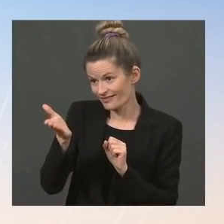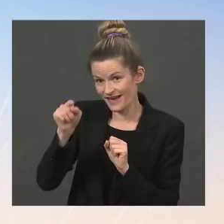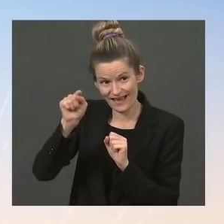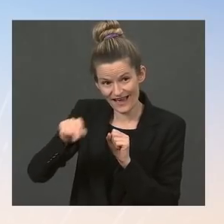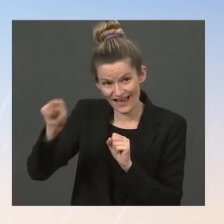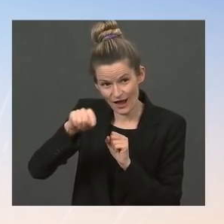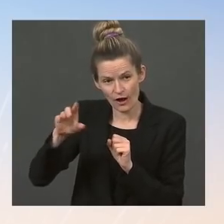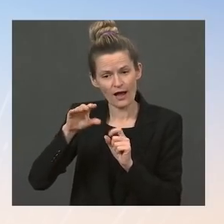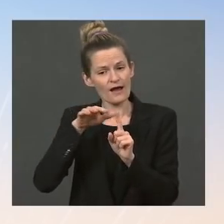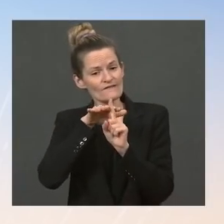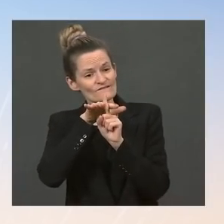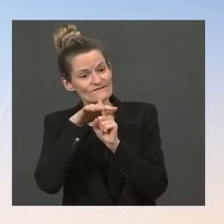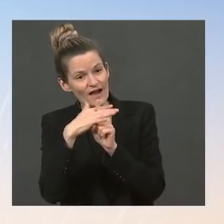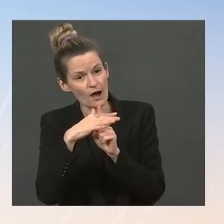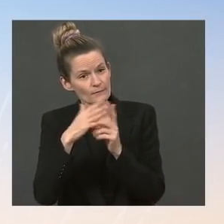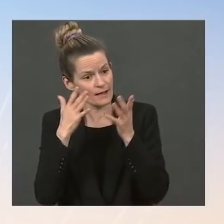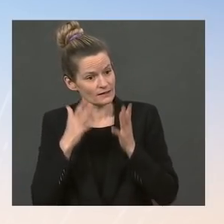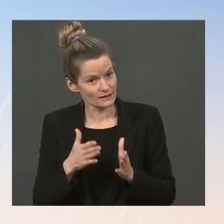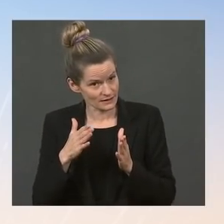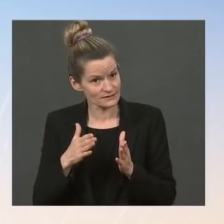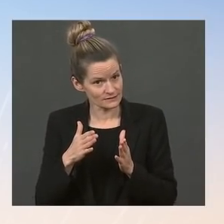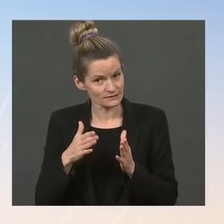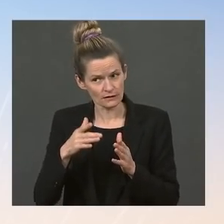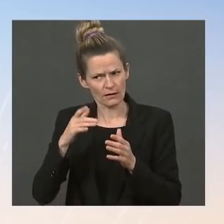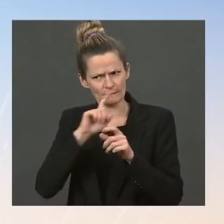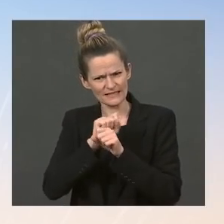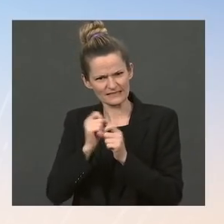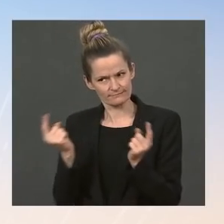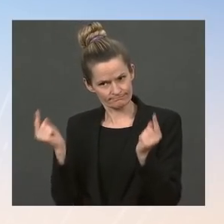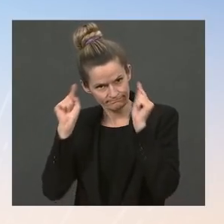to be taken in order for that to be a viable option to the President.